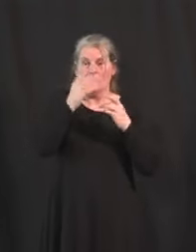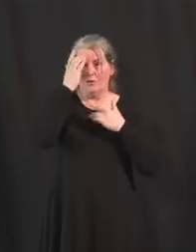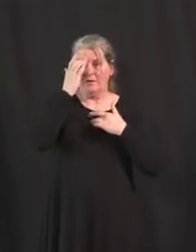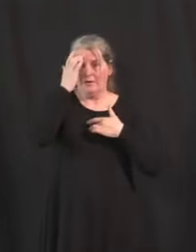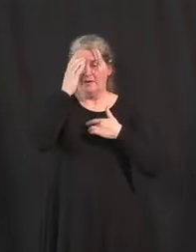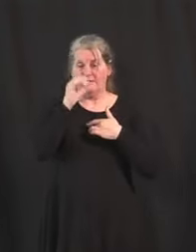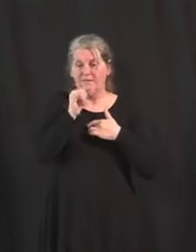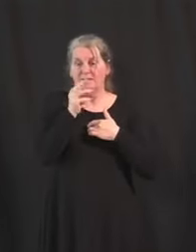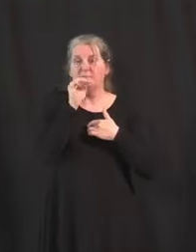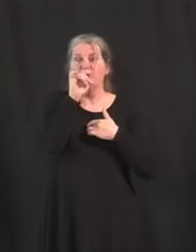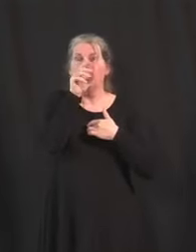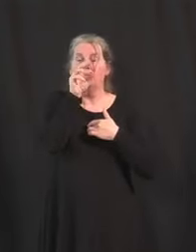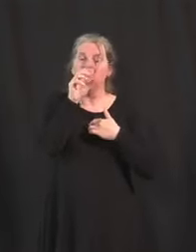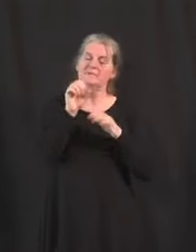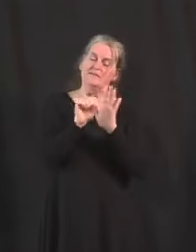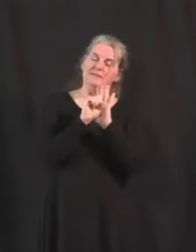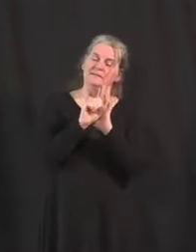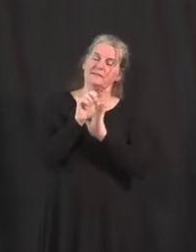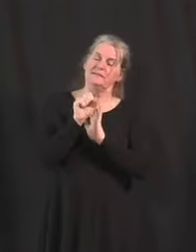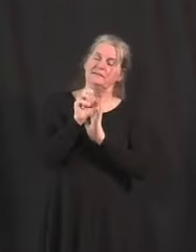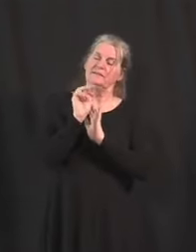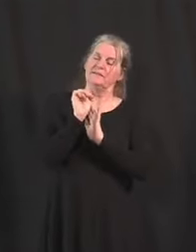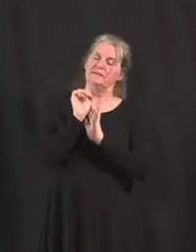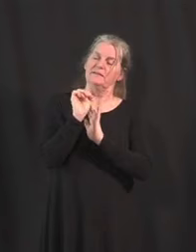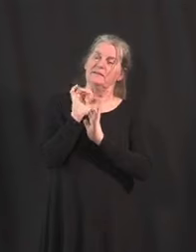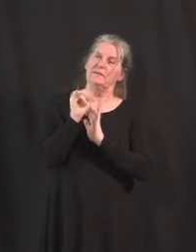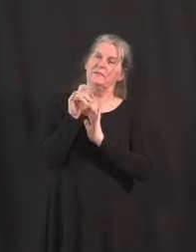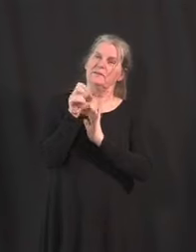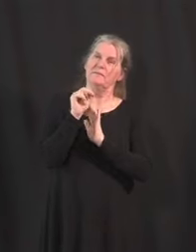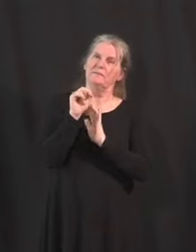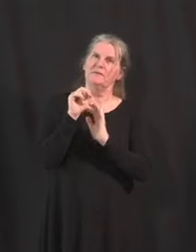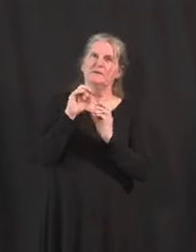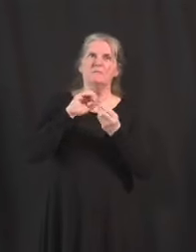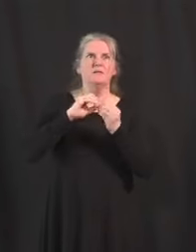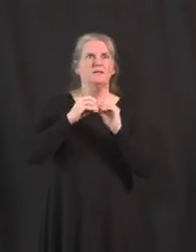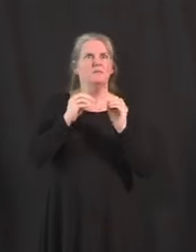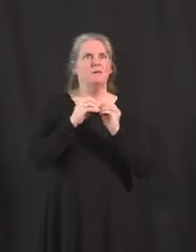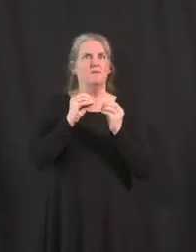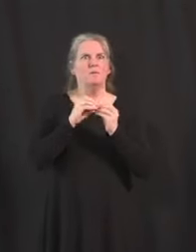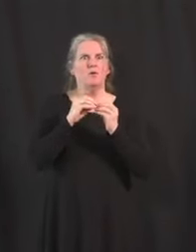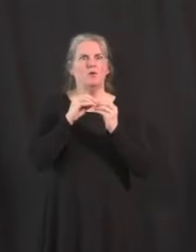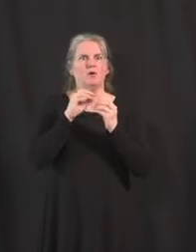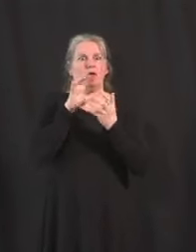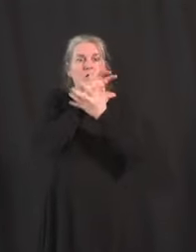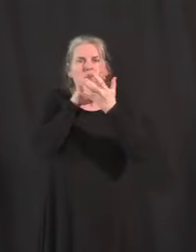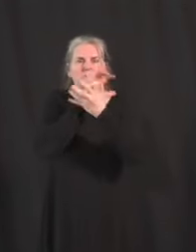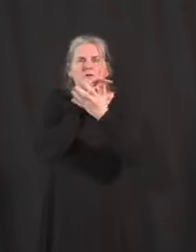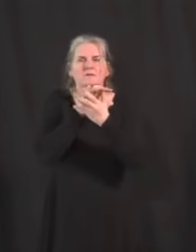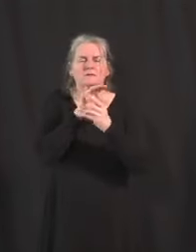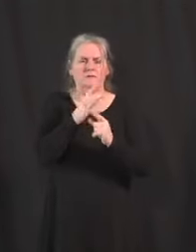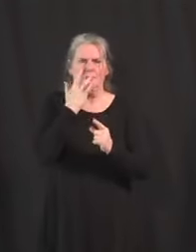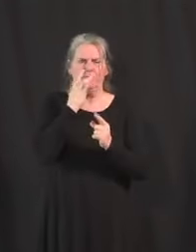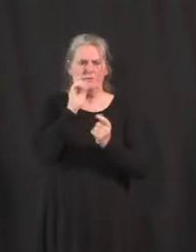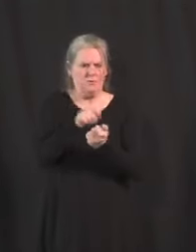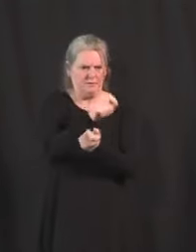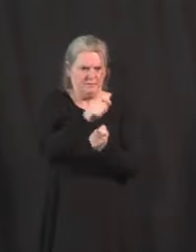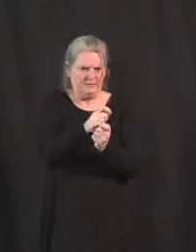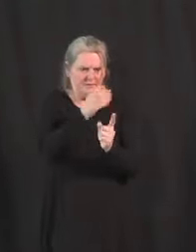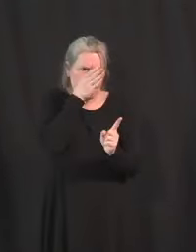THE NOISE AND SO WE'RE REALLY TRYING TO LOOK FOR THE BEST MOST STRATEGIC WAY TO DO OUR TESTING.